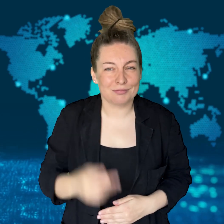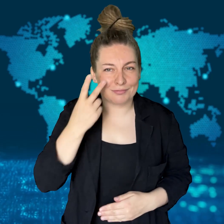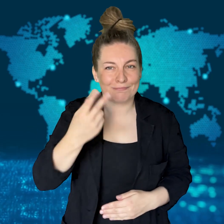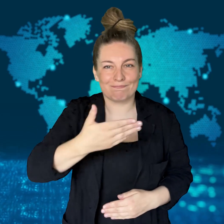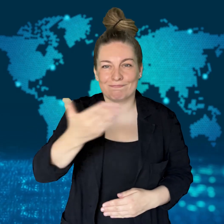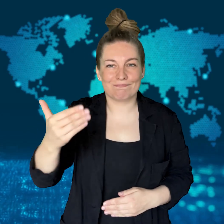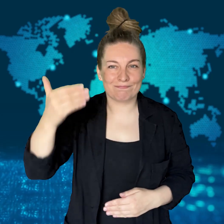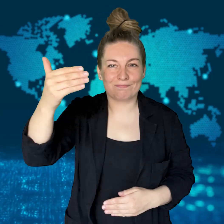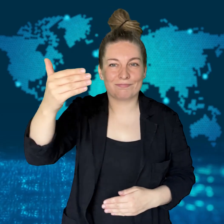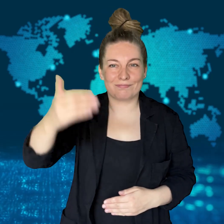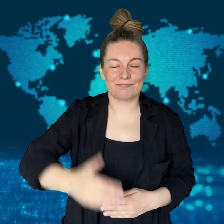See you next time!